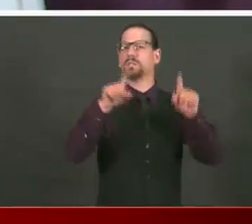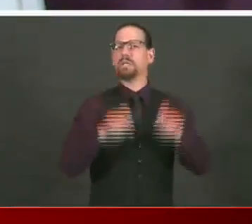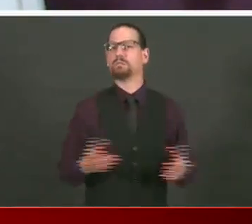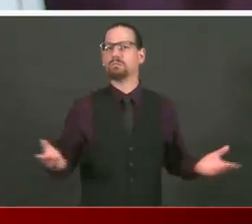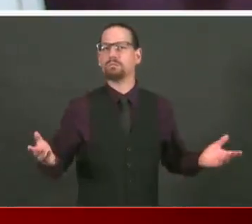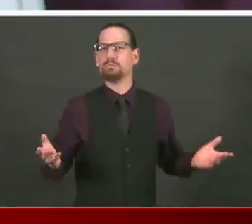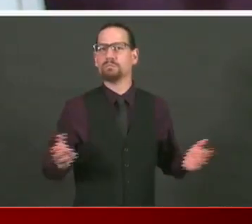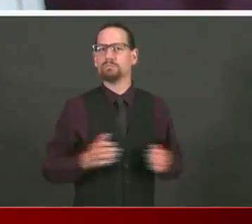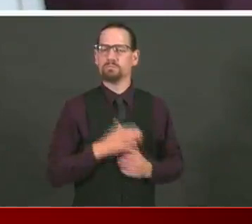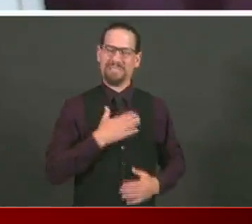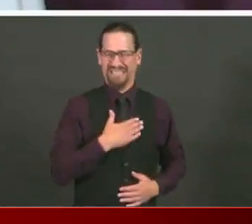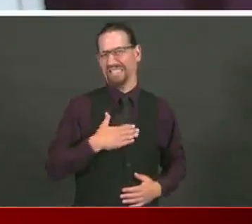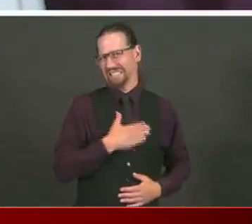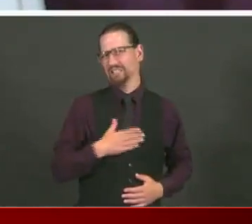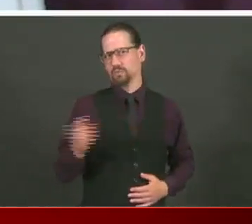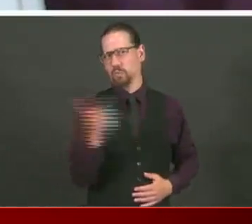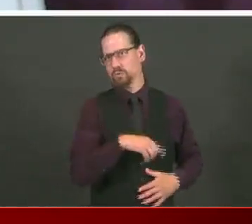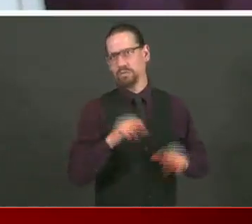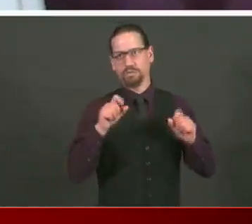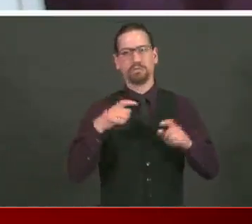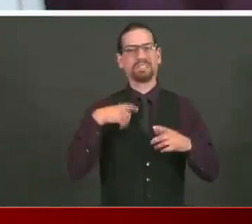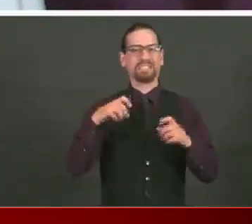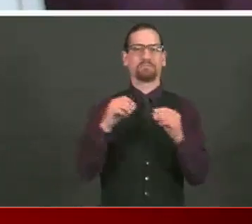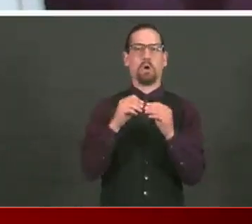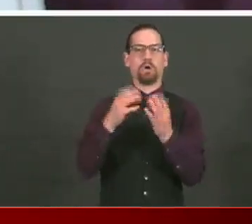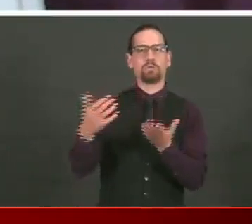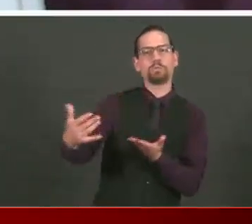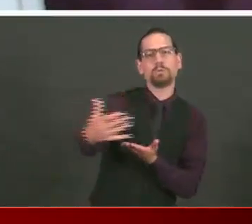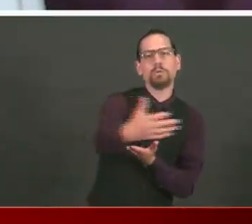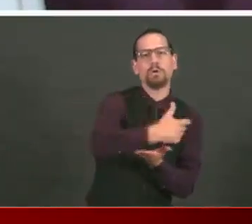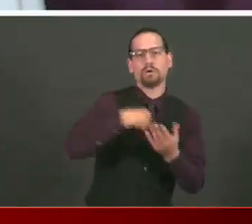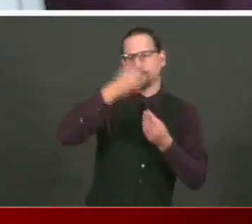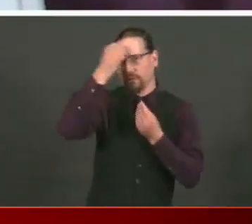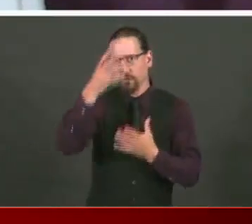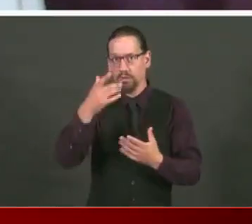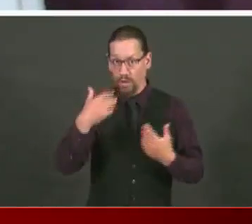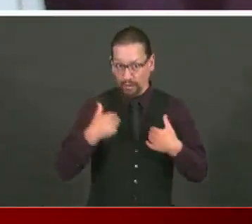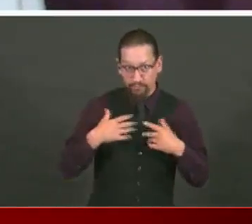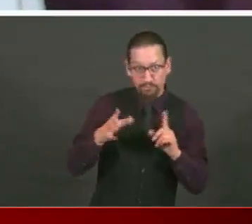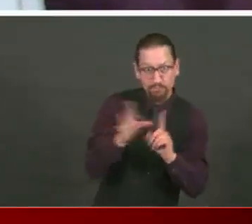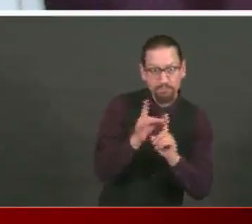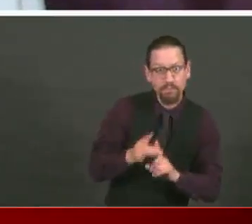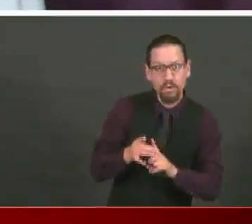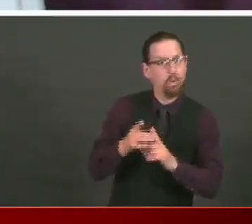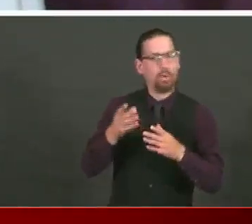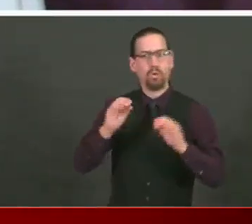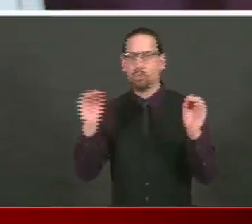LOT OF PEOPLE AND YOU WANT TO PLAY IT SAFE, GO GET TESTED. PLEASE, WE NEED MORE INFORMATION